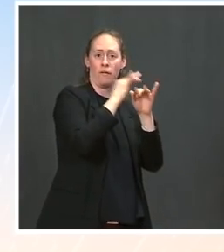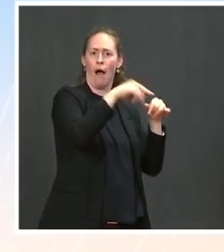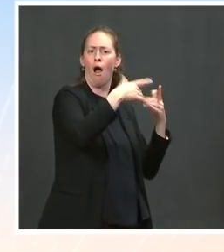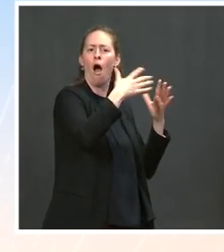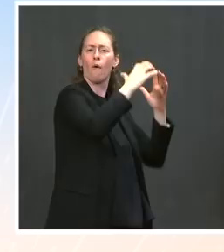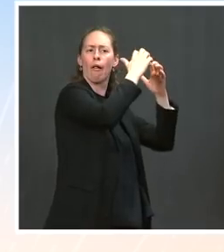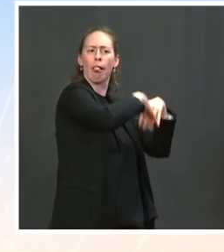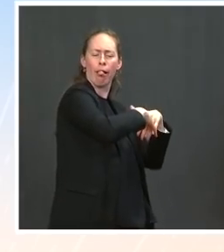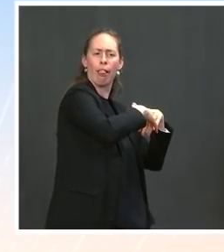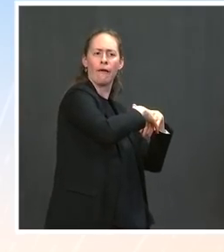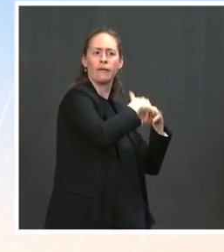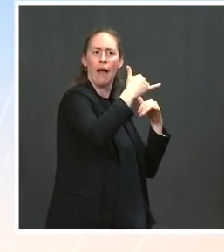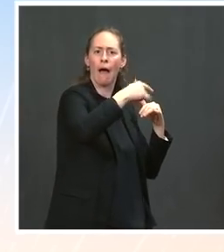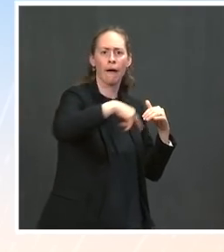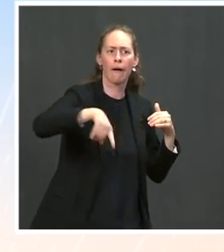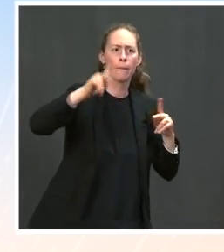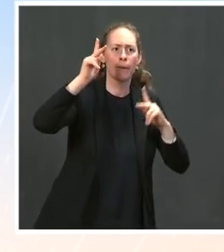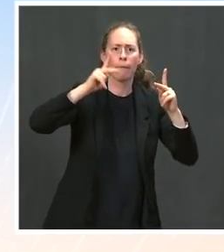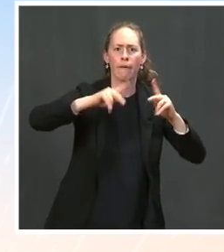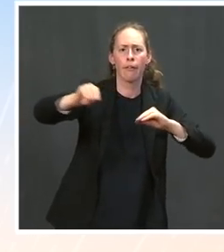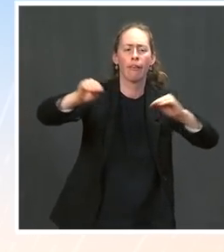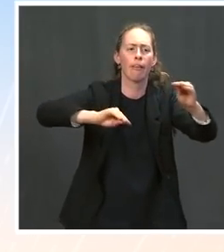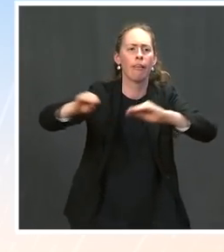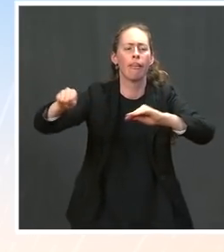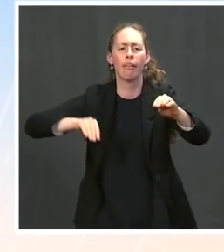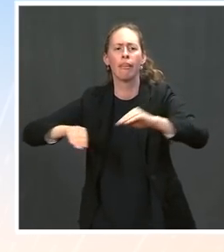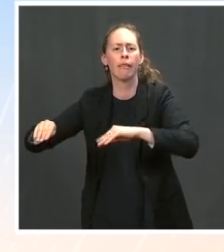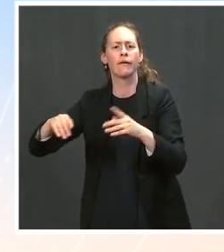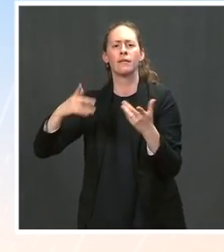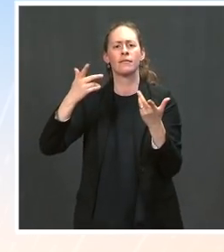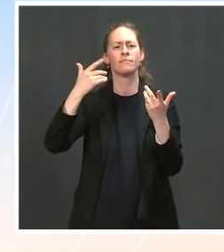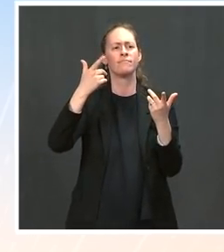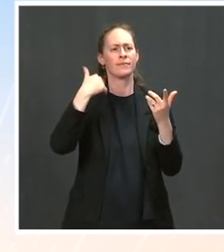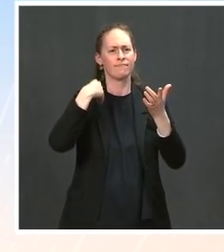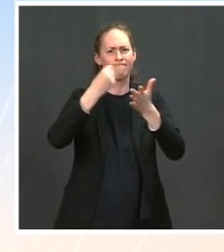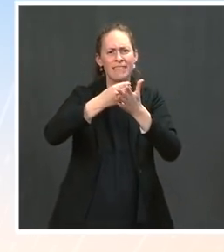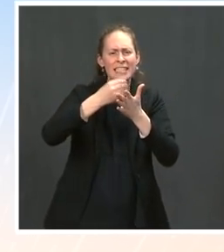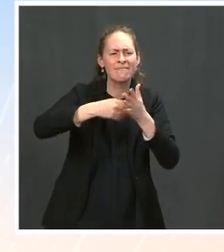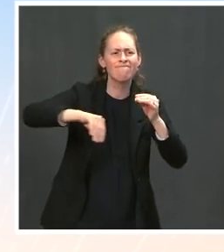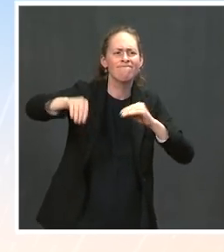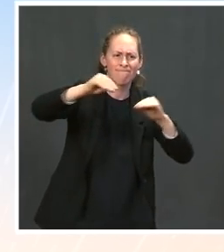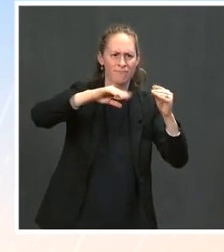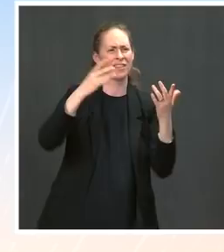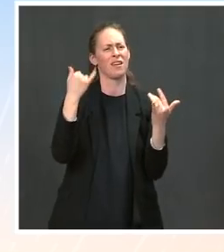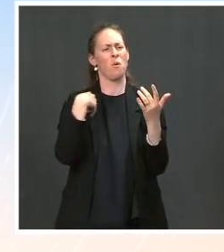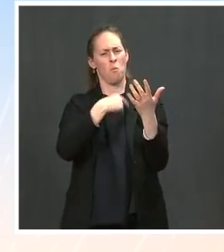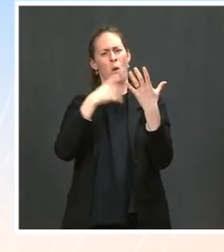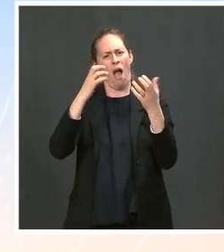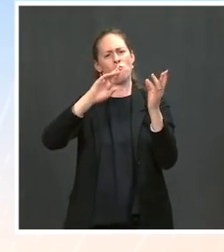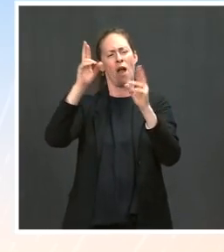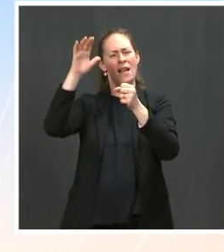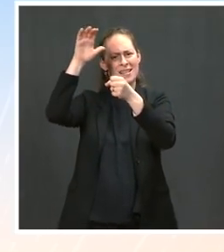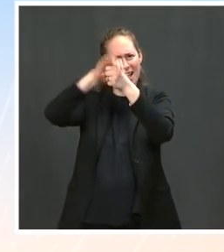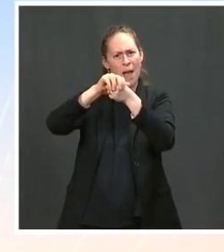what's possible -- what was possible. But we do want to set a large cap. We do want to send a message to the world that we remain committed to our objective.